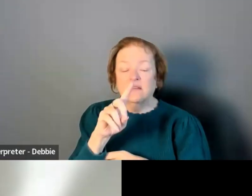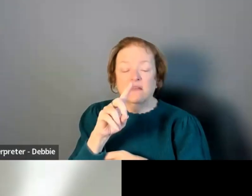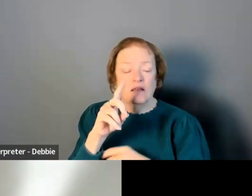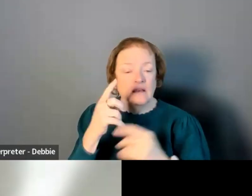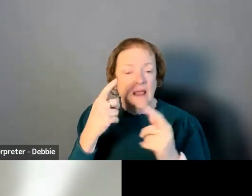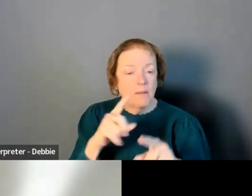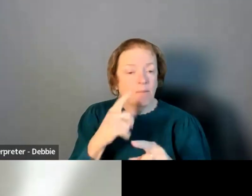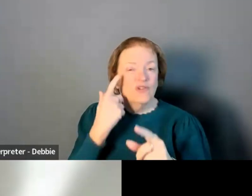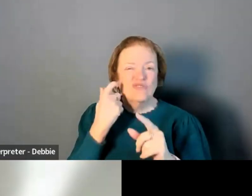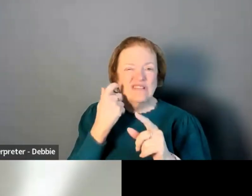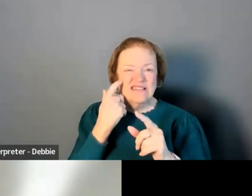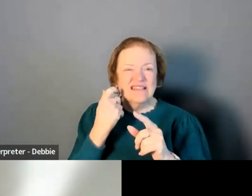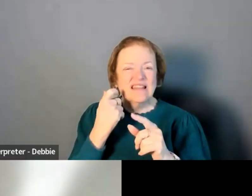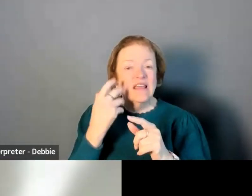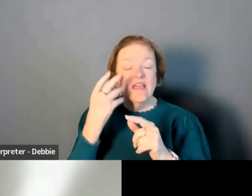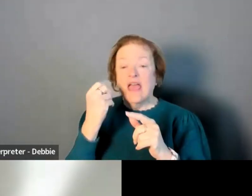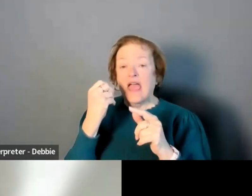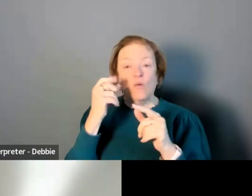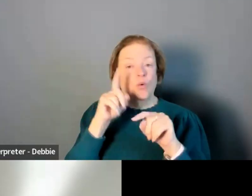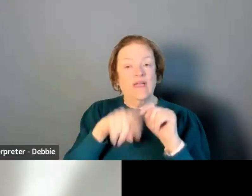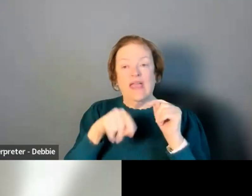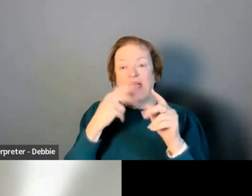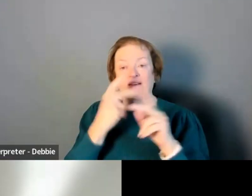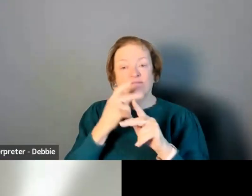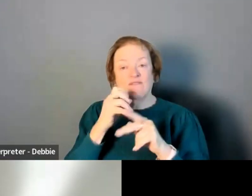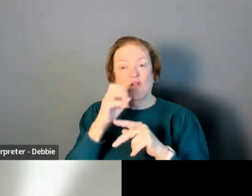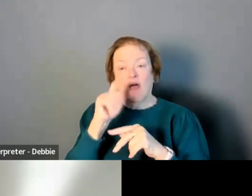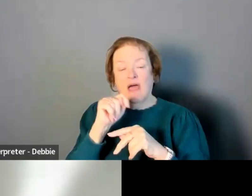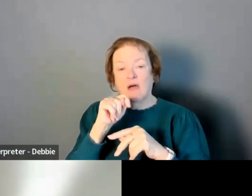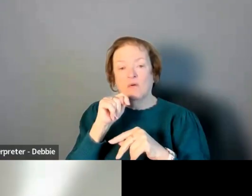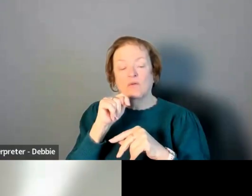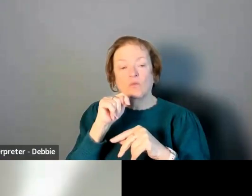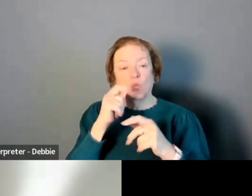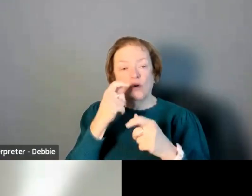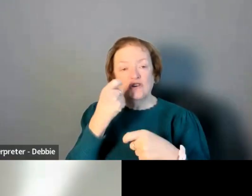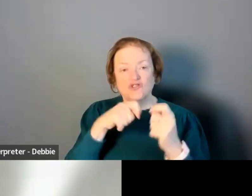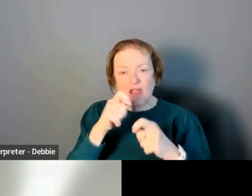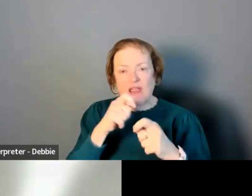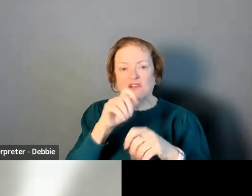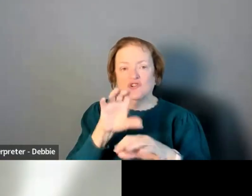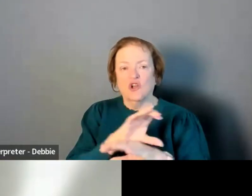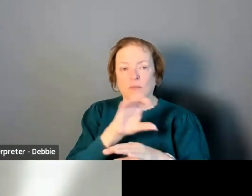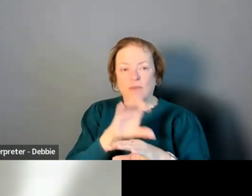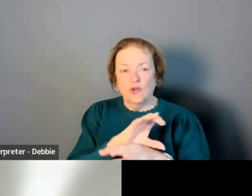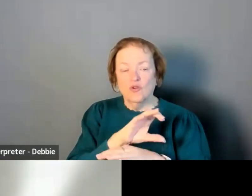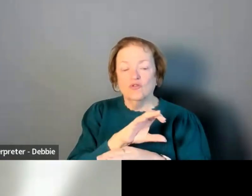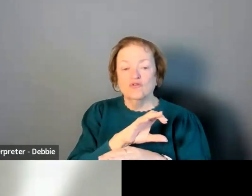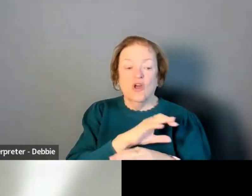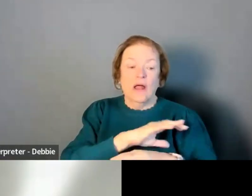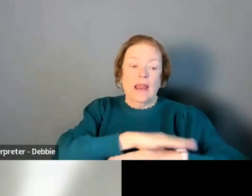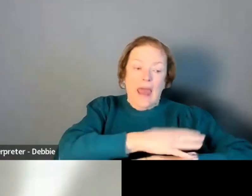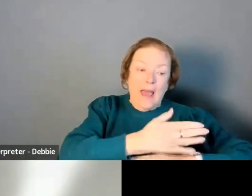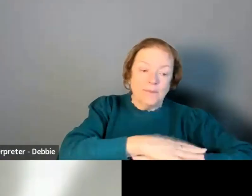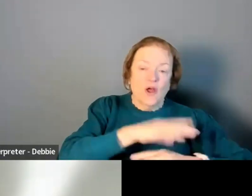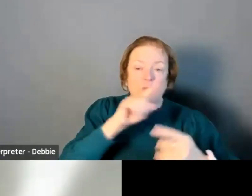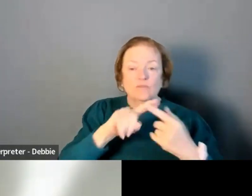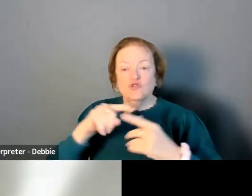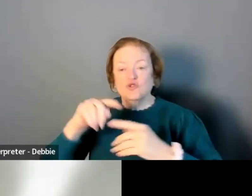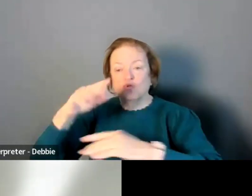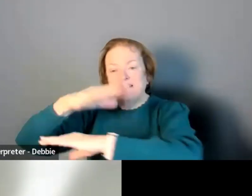and we could not figure it out. We changed from computer to computer to desktop to desktop, from cord. I think we went through 6 cords, and we were like.